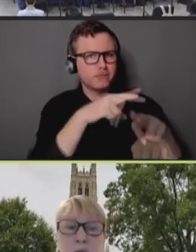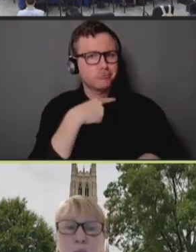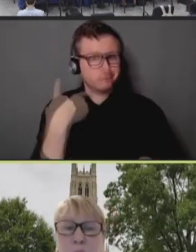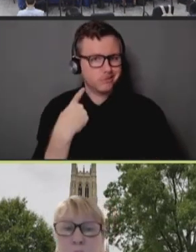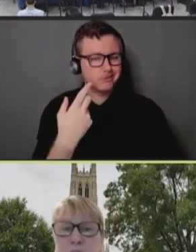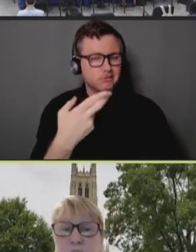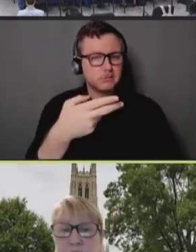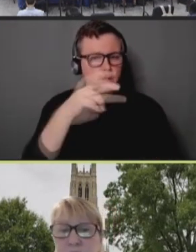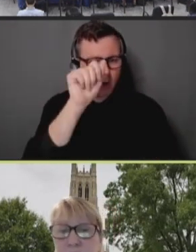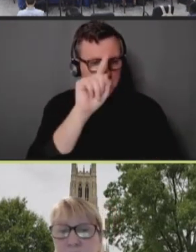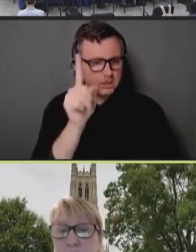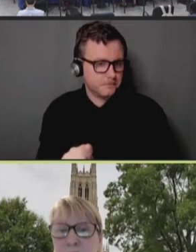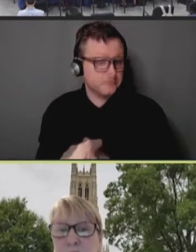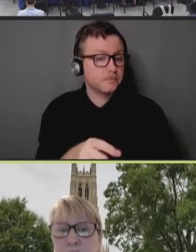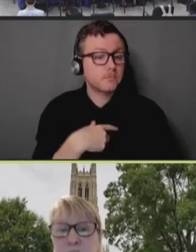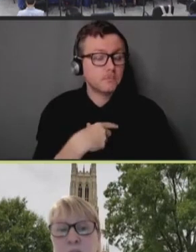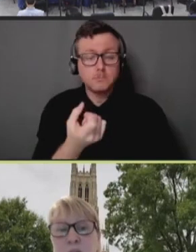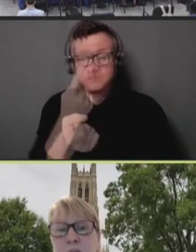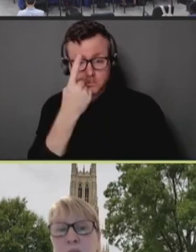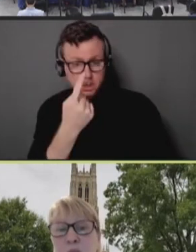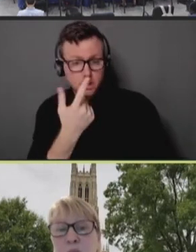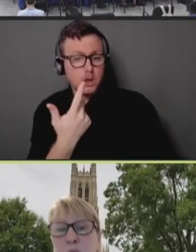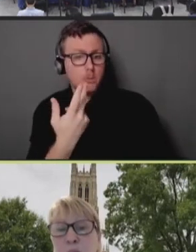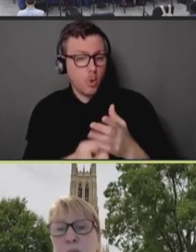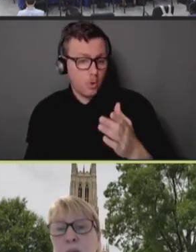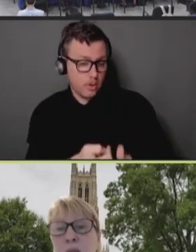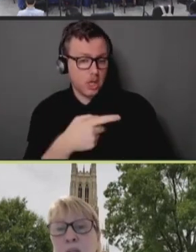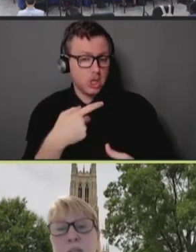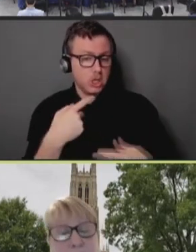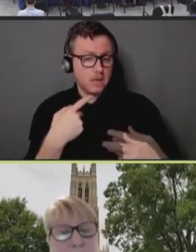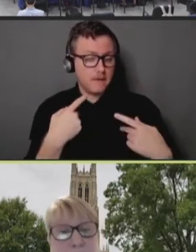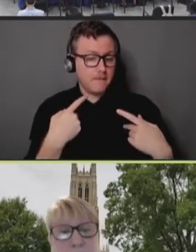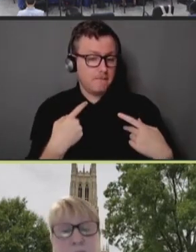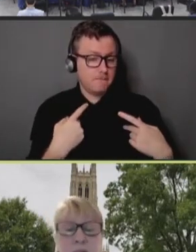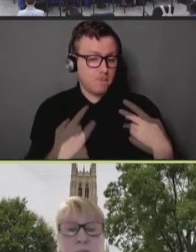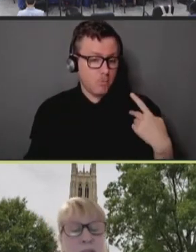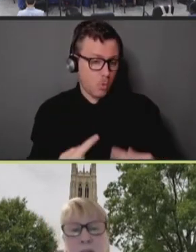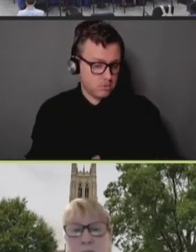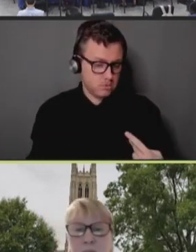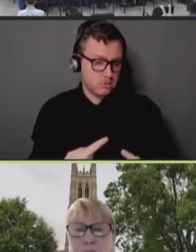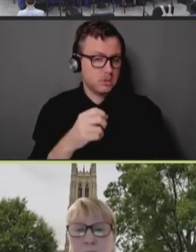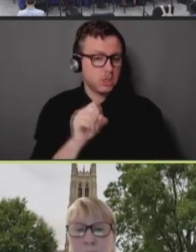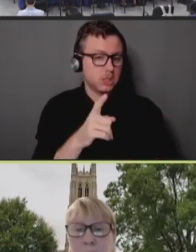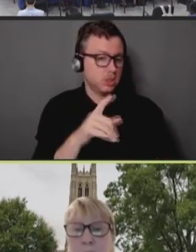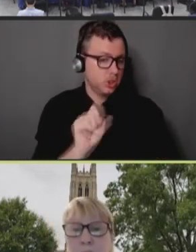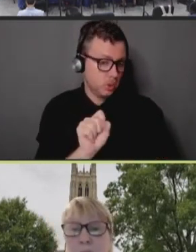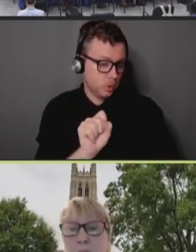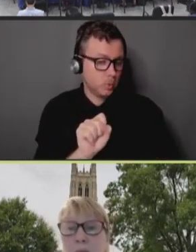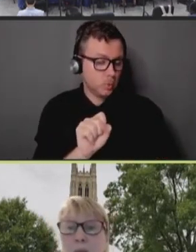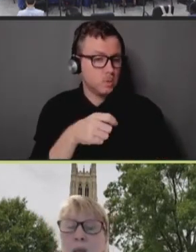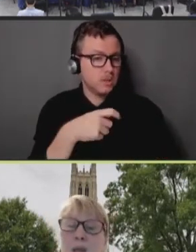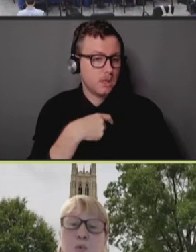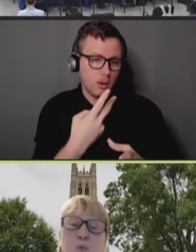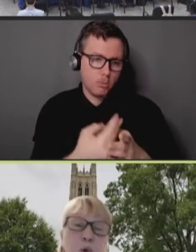And both vaccines against shingles and pneumonia decrease this risk.